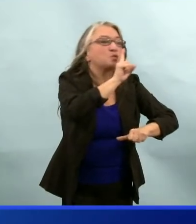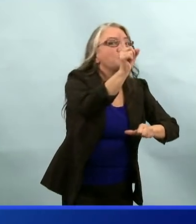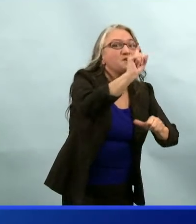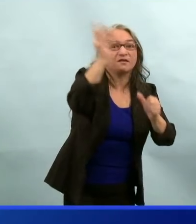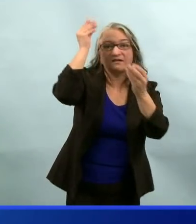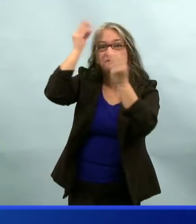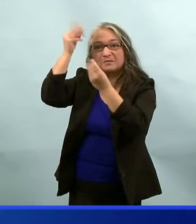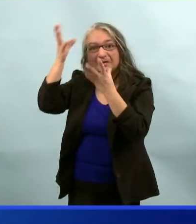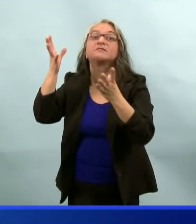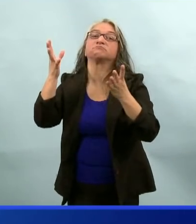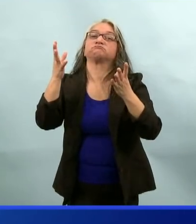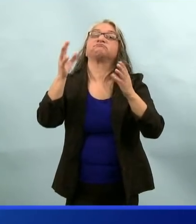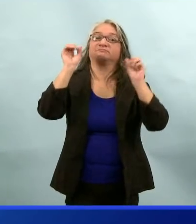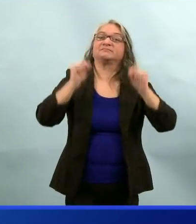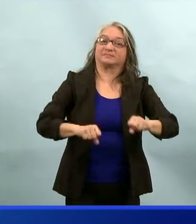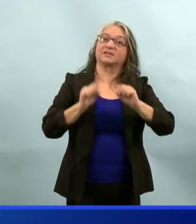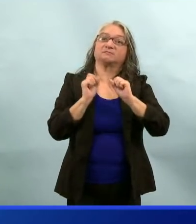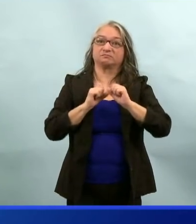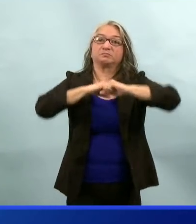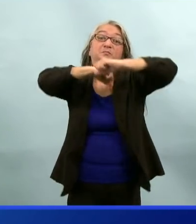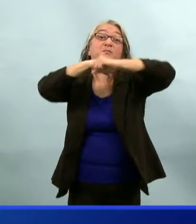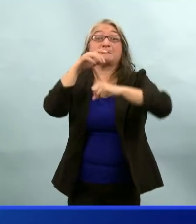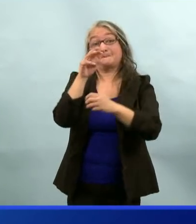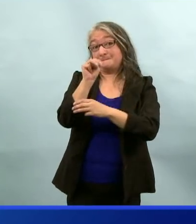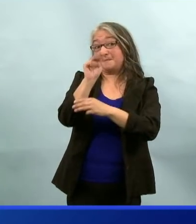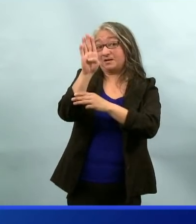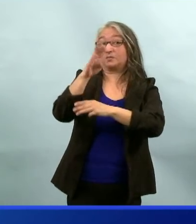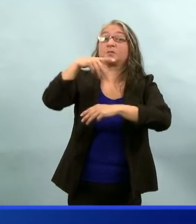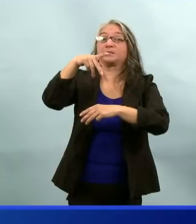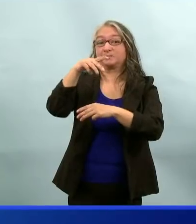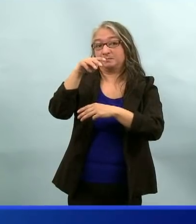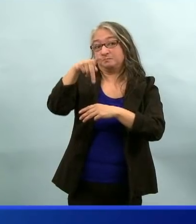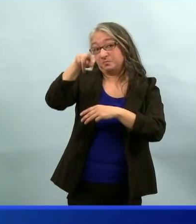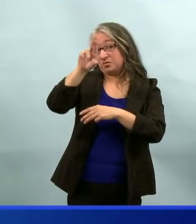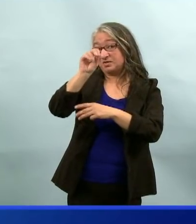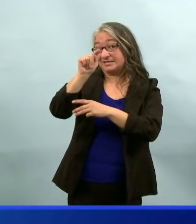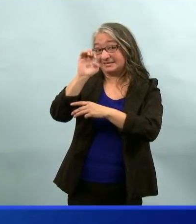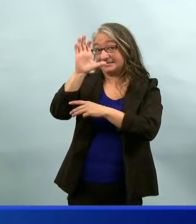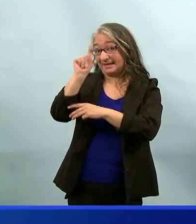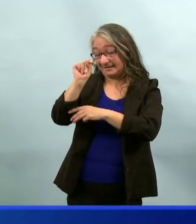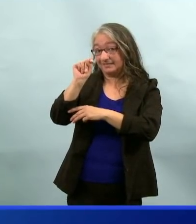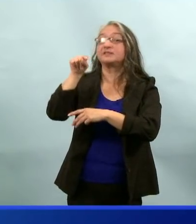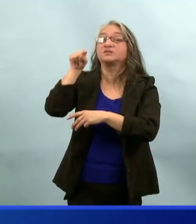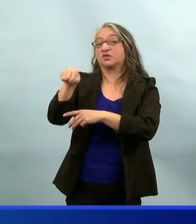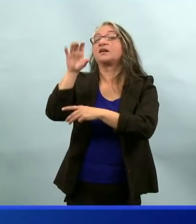visit protectmb.ca for all the information you need to get ready to have your child vaccinated